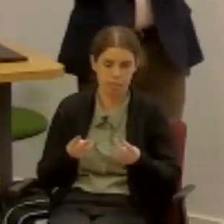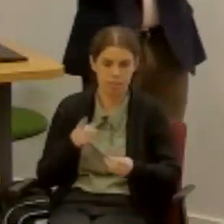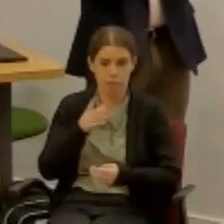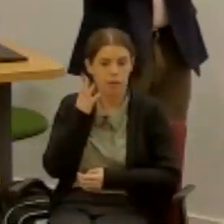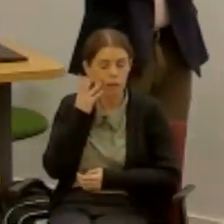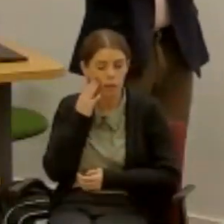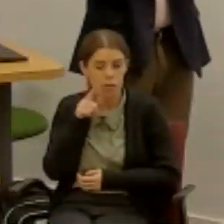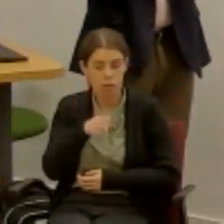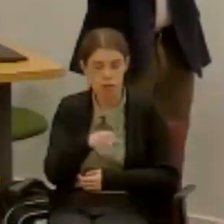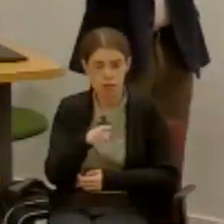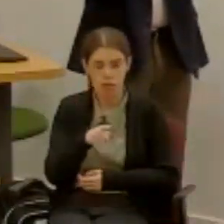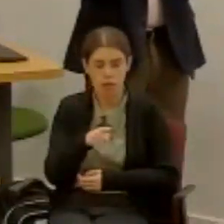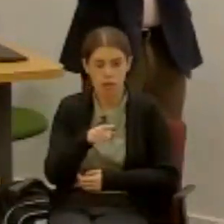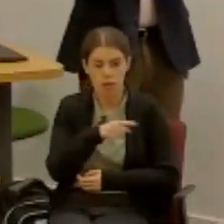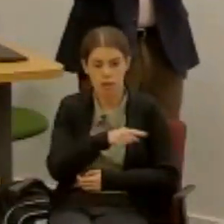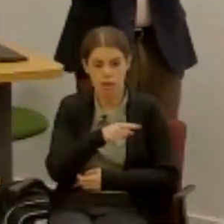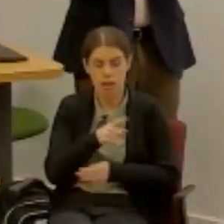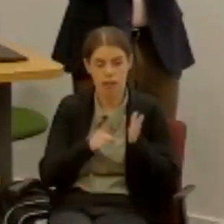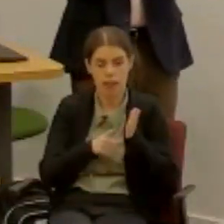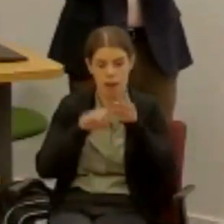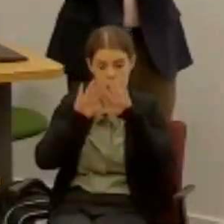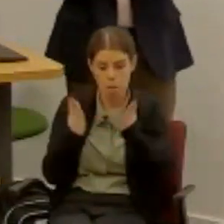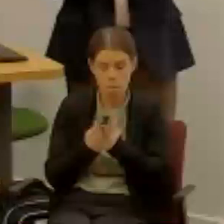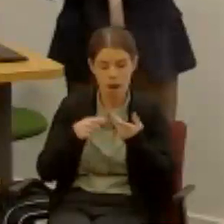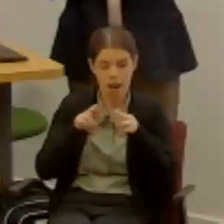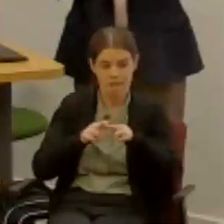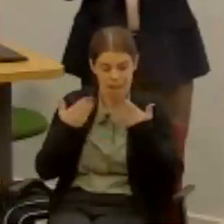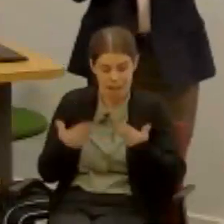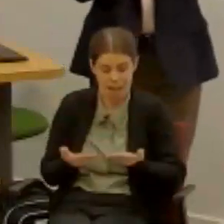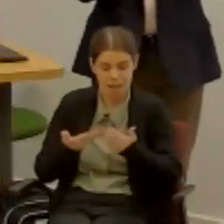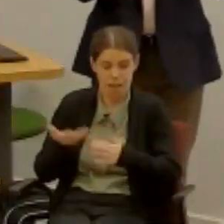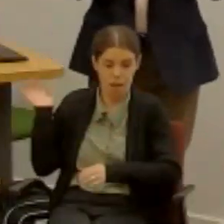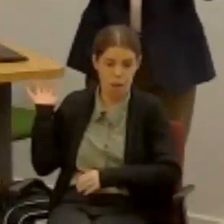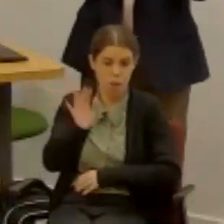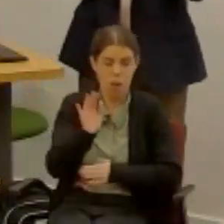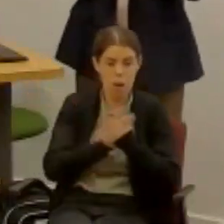and when you get you get that leather ball heavier than wet, it travels slower through the air.